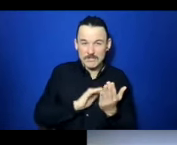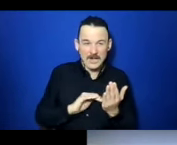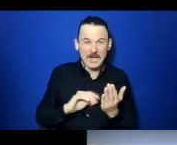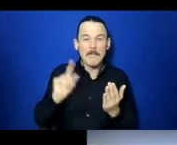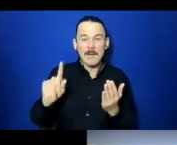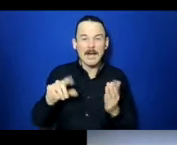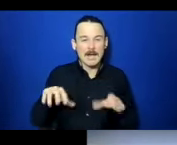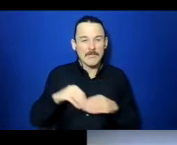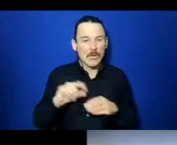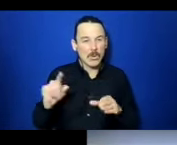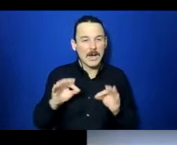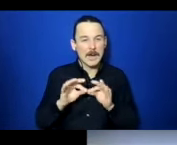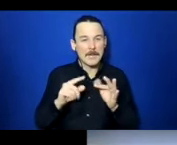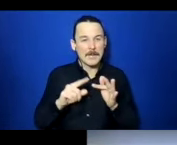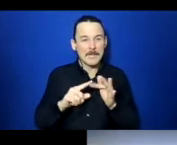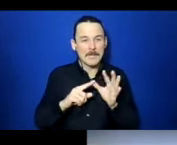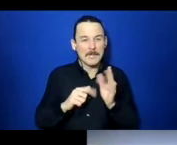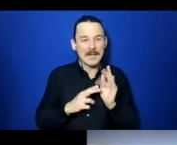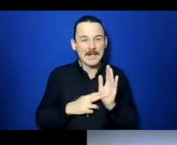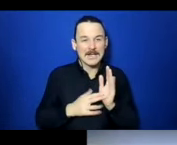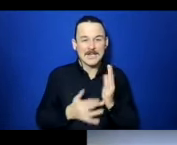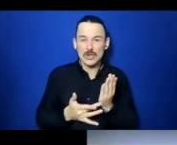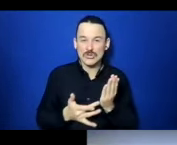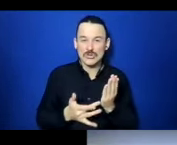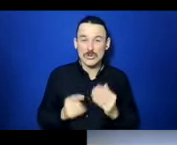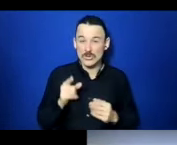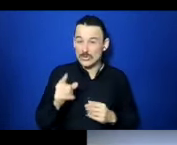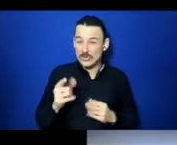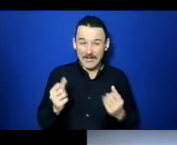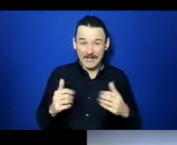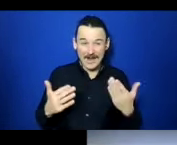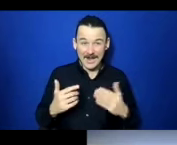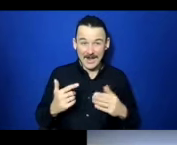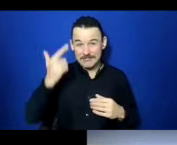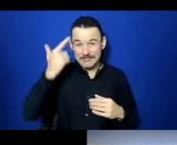Do you have any kind of input on the data piece before we go into that next question.